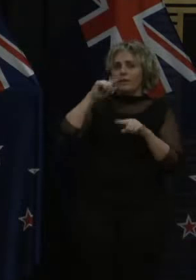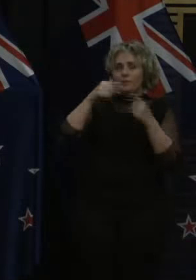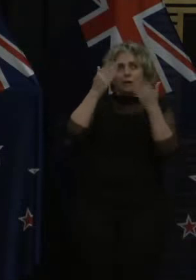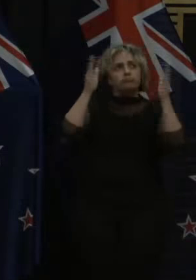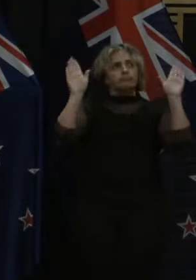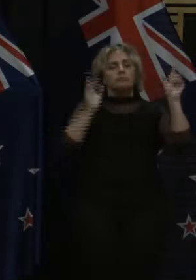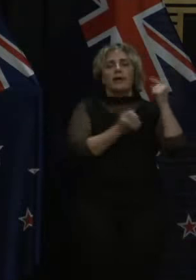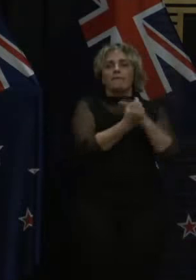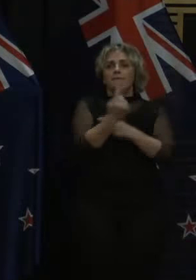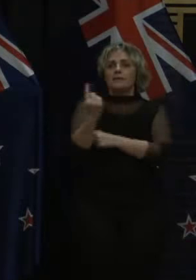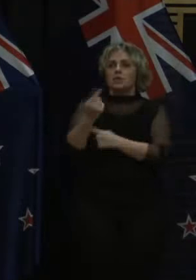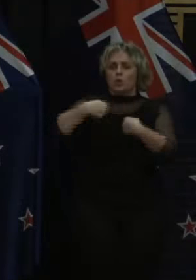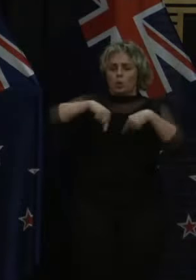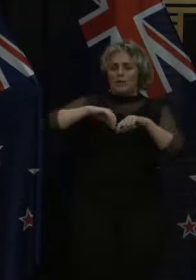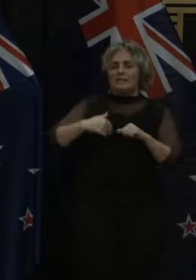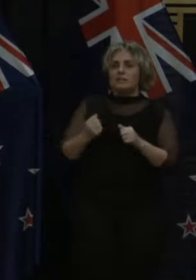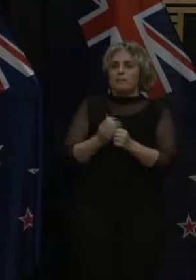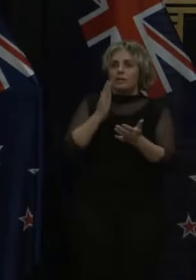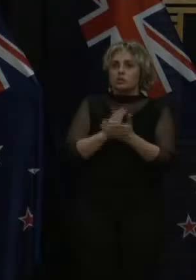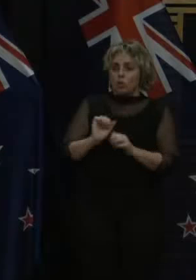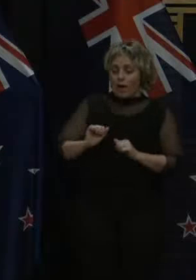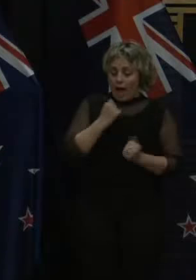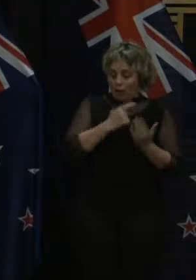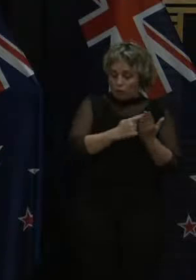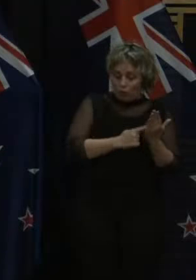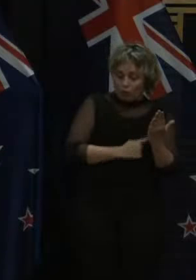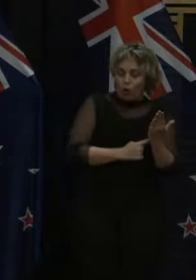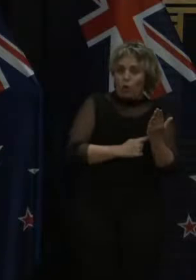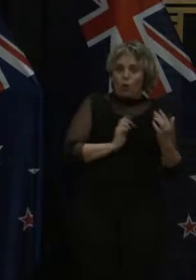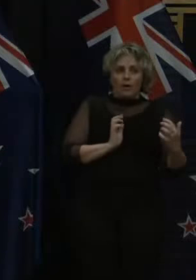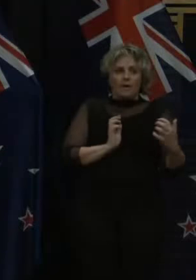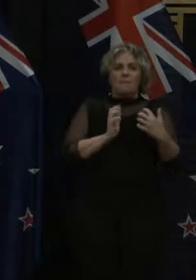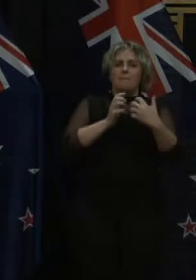So yes, we are considering all